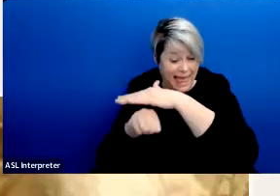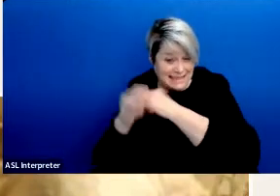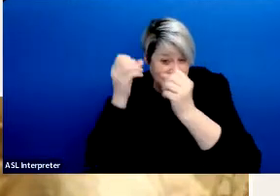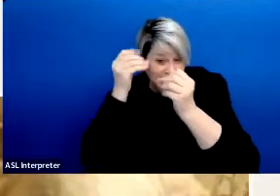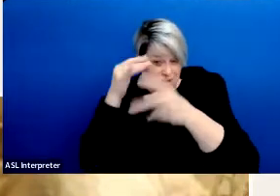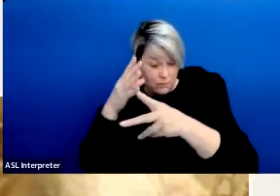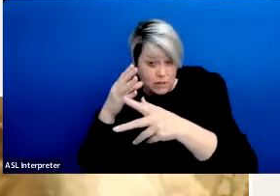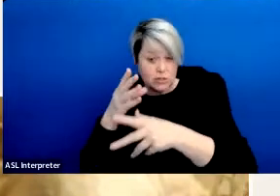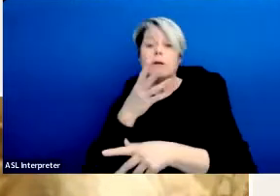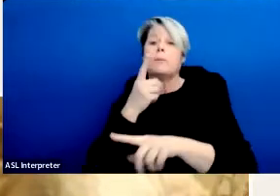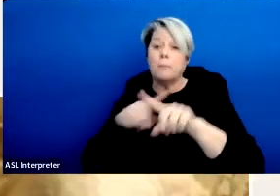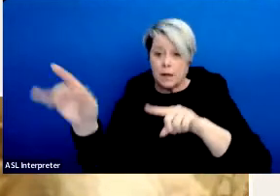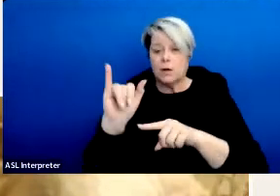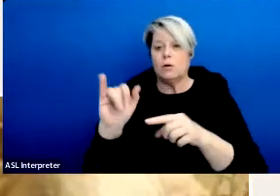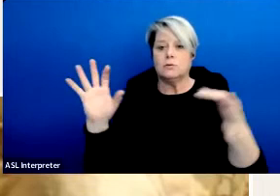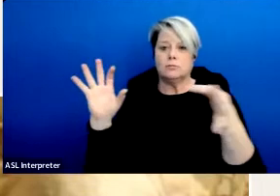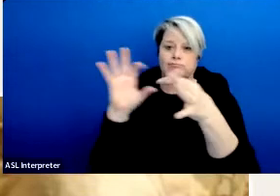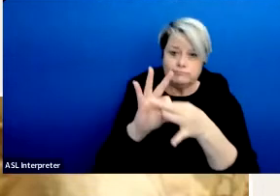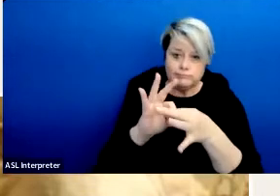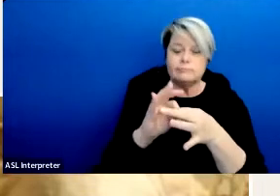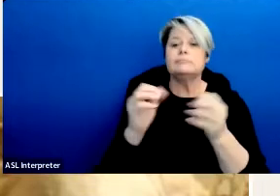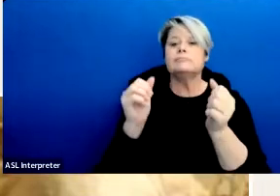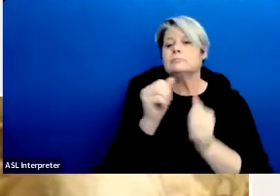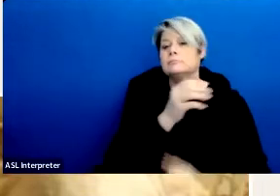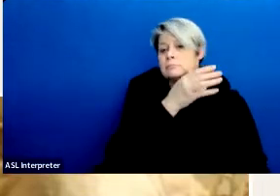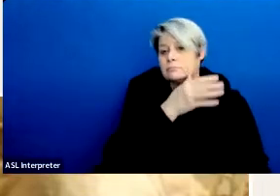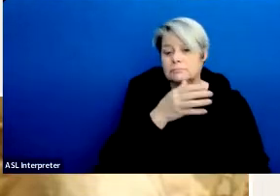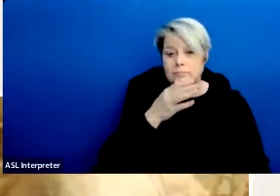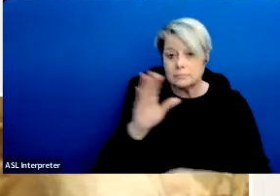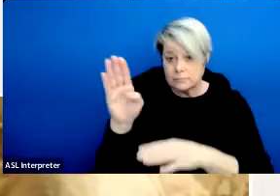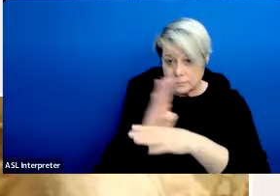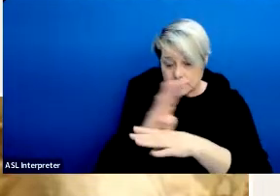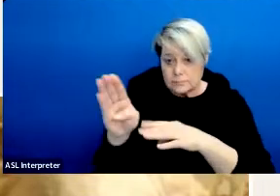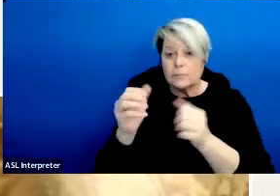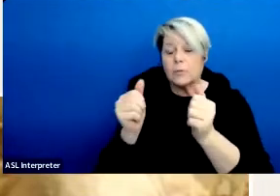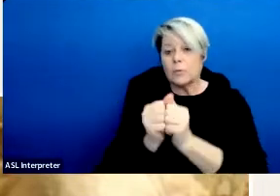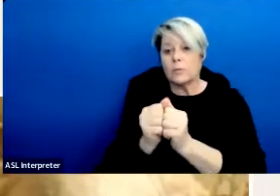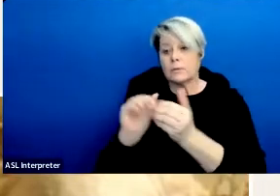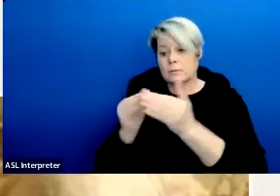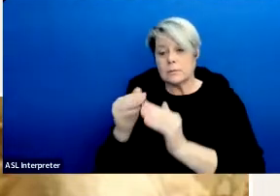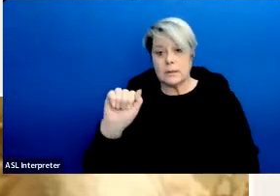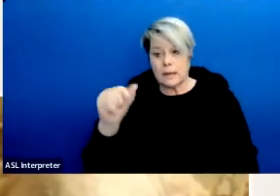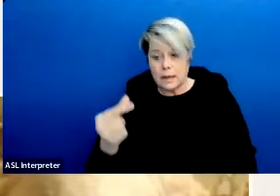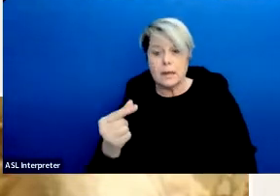come to life. If you are interested in accessing urban agriculture. I don't mean just the information